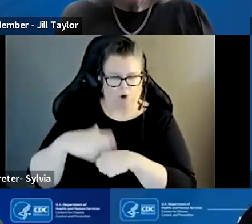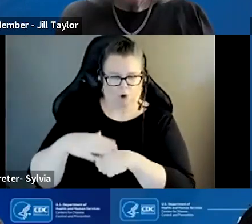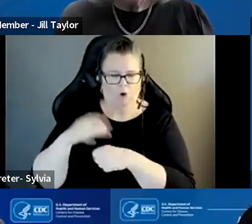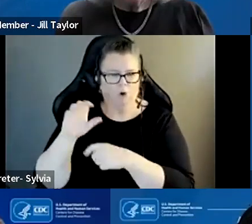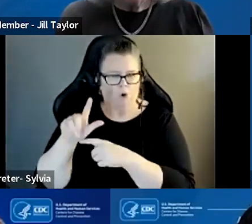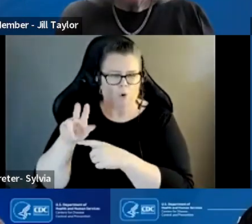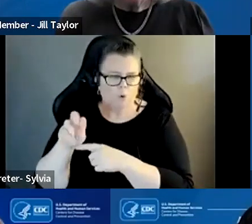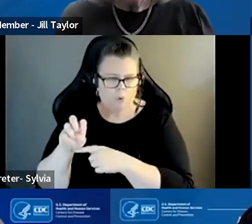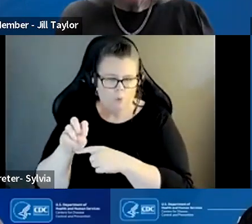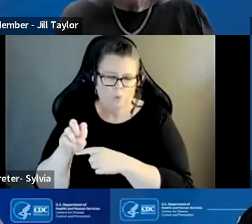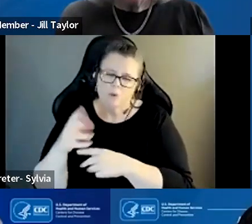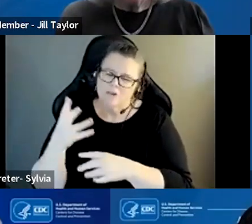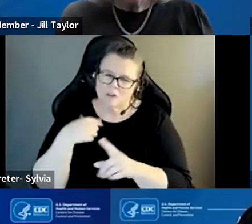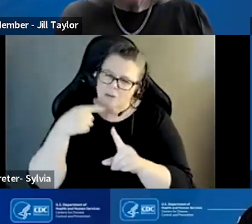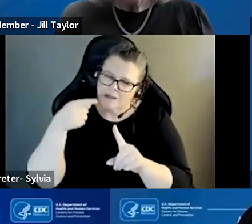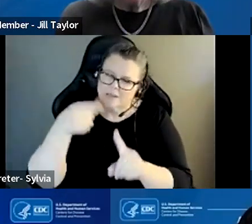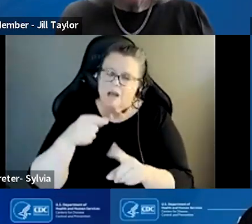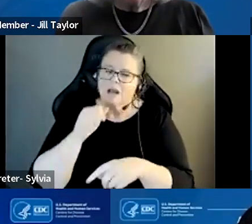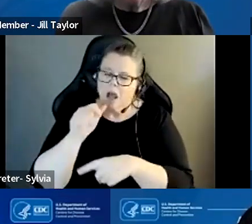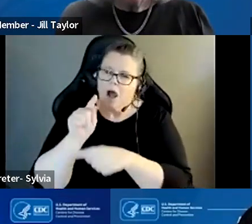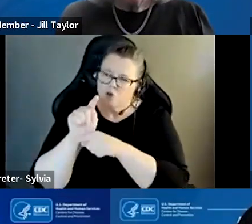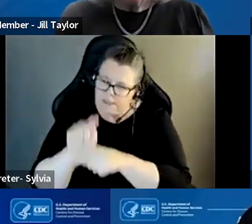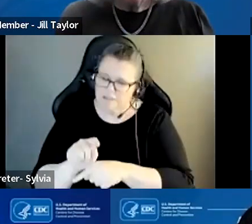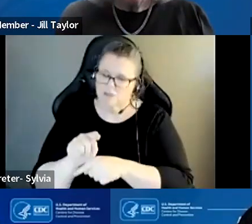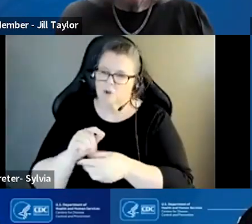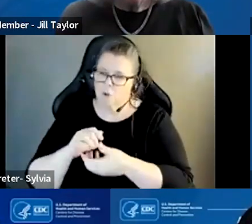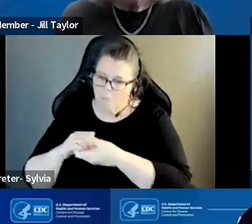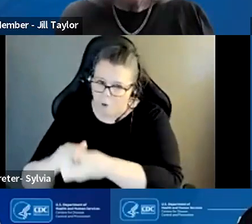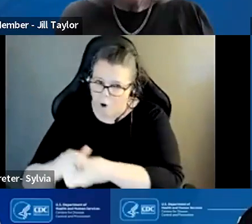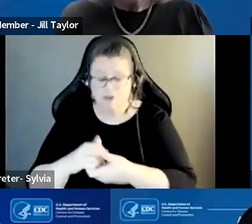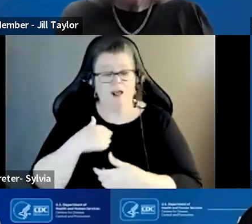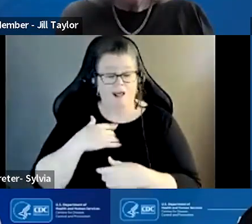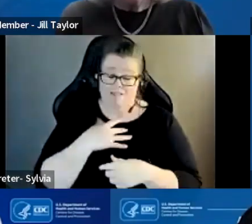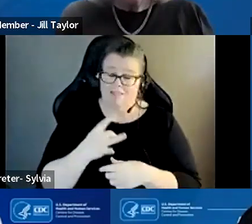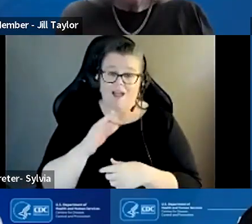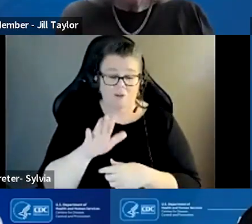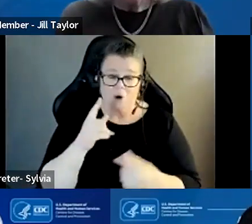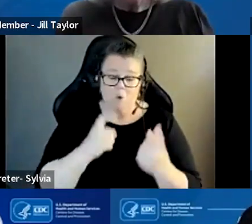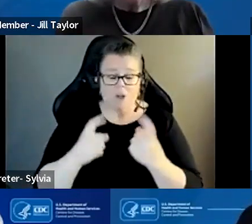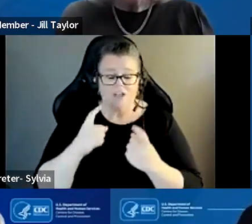please make sure that we include it. And then I'd liked your questions. I think I'm still in the mode -- and I know I'm talking --